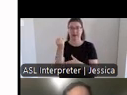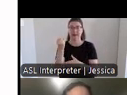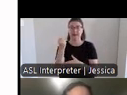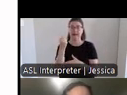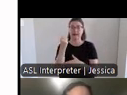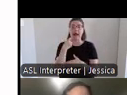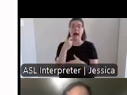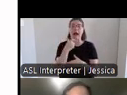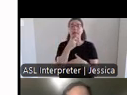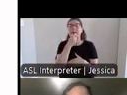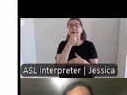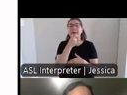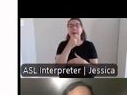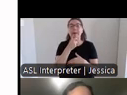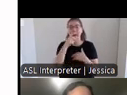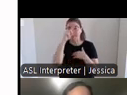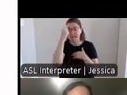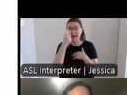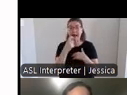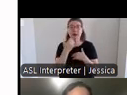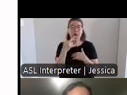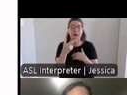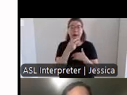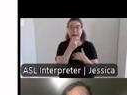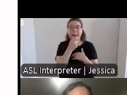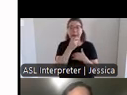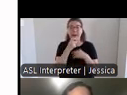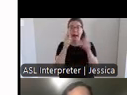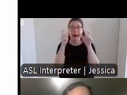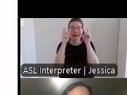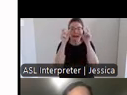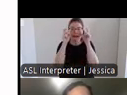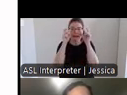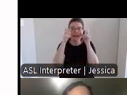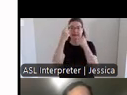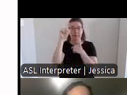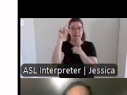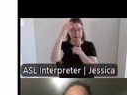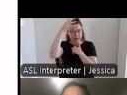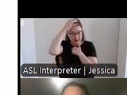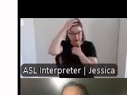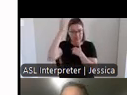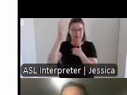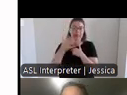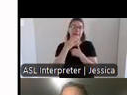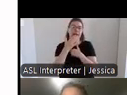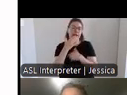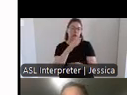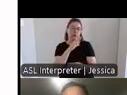And a big thank you to the Ontario Council of University Libraries for organizing this amazing event.